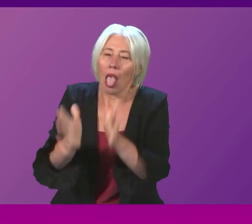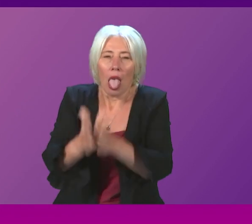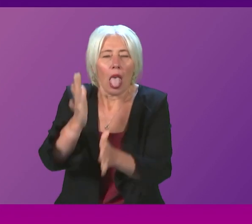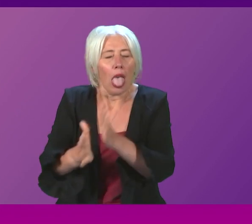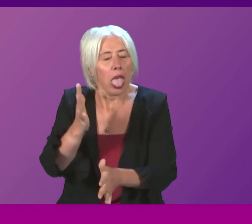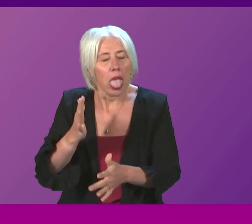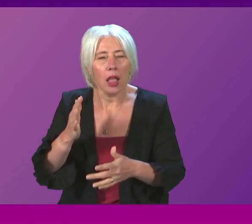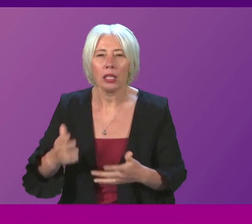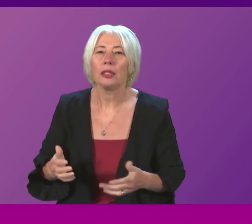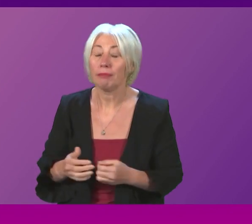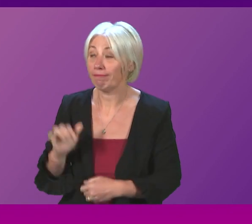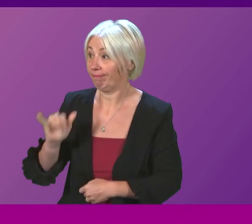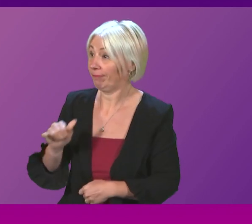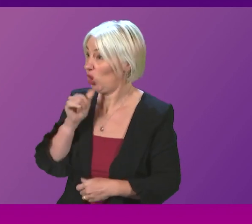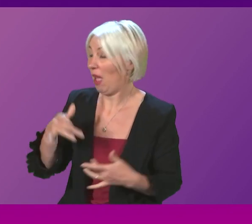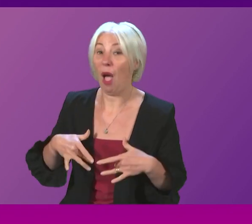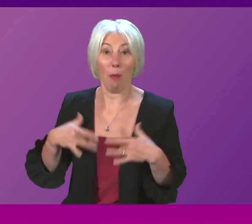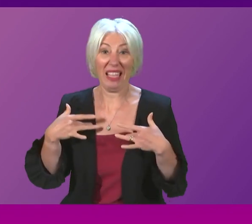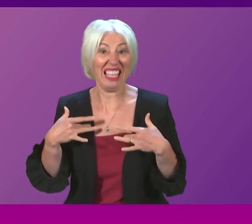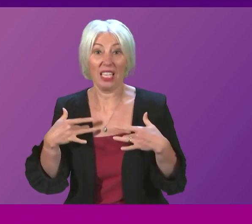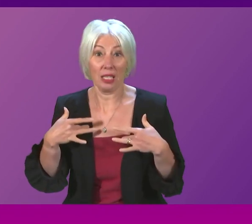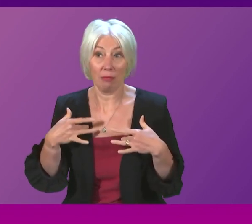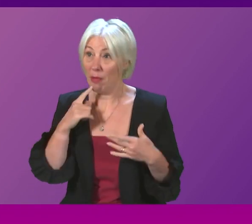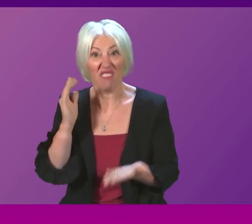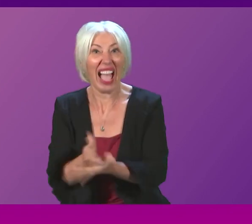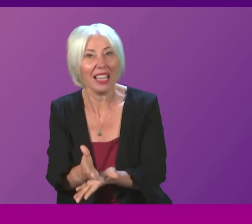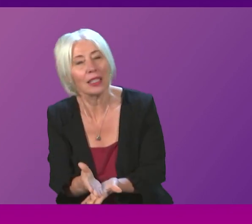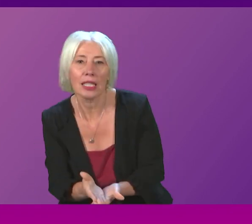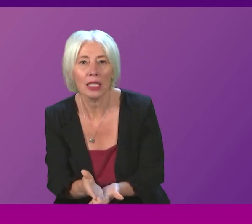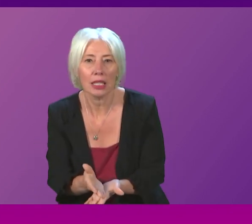That is not just a matter of opinion; it is a matter of fact.